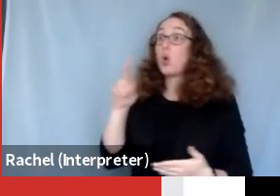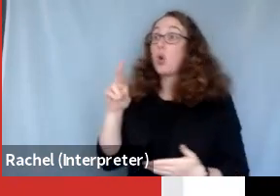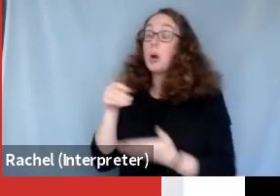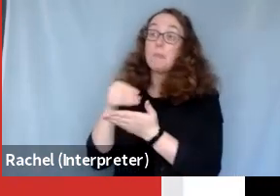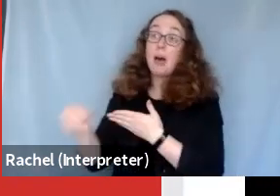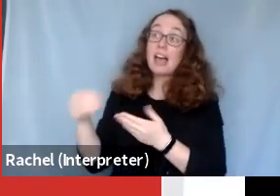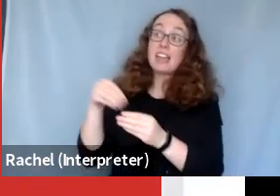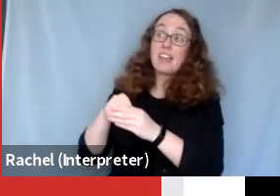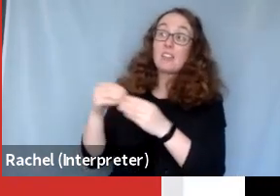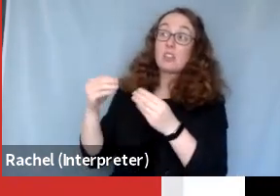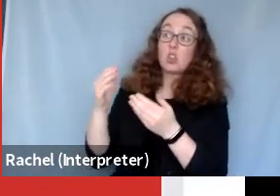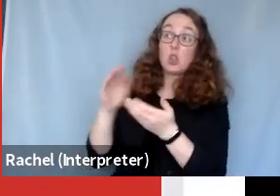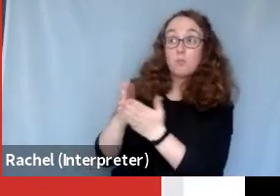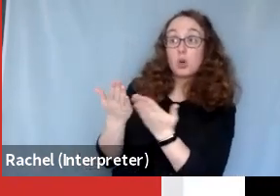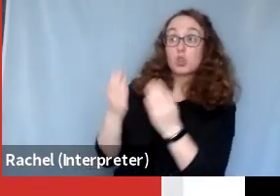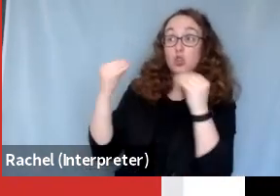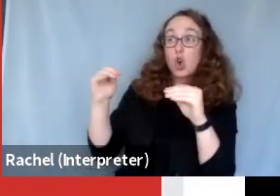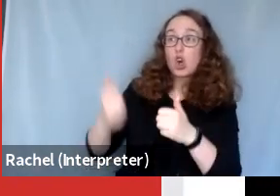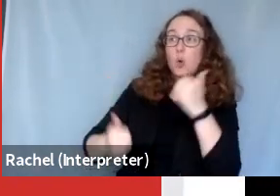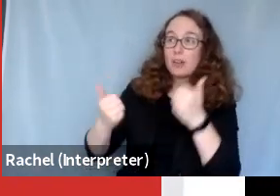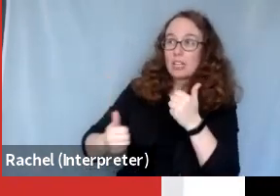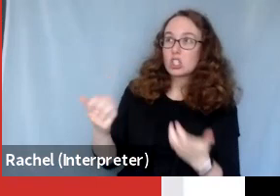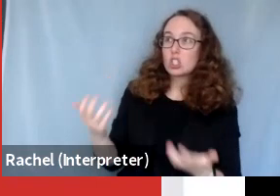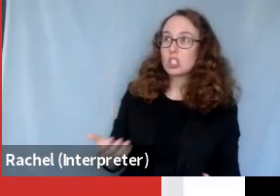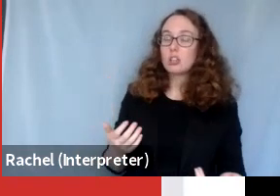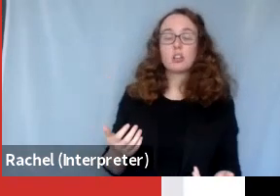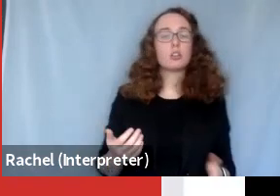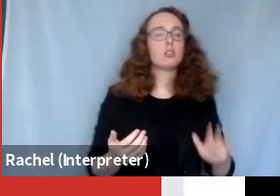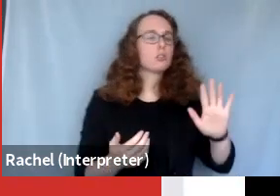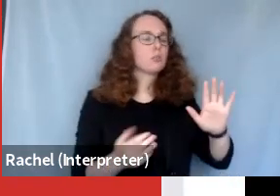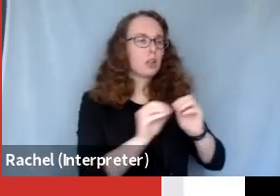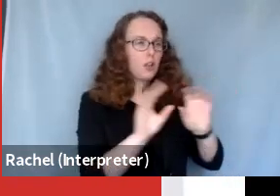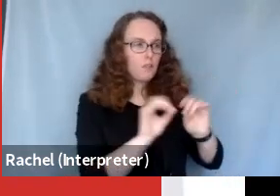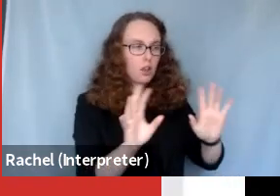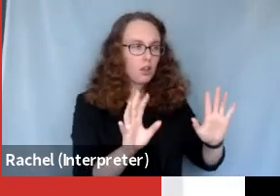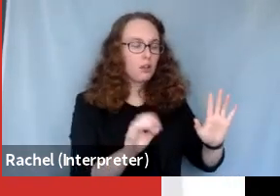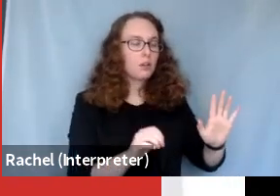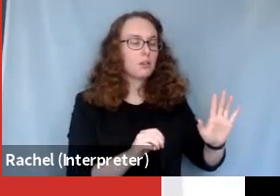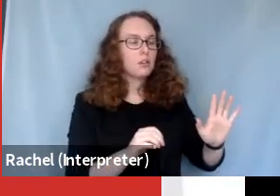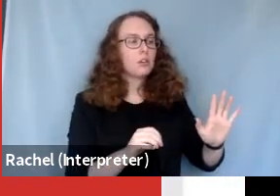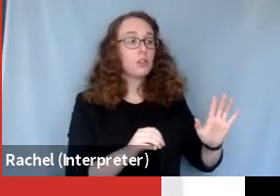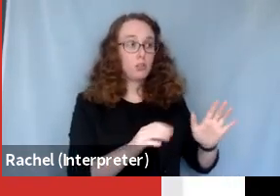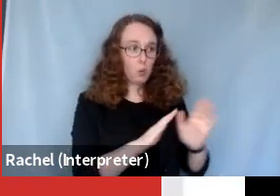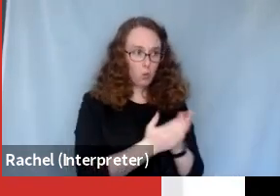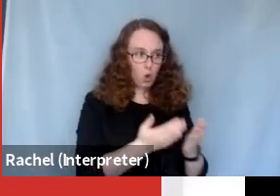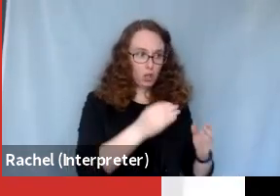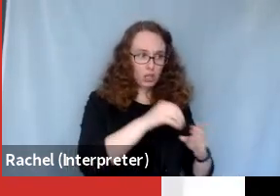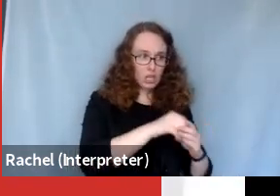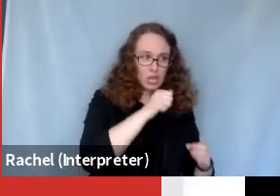If the book on Amazon is more expensive?